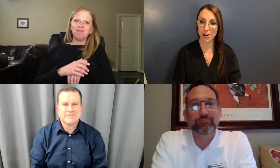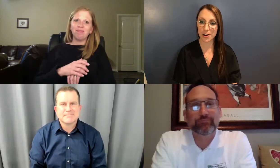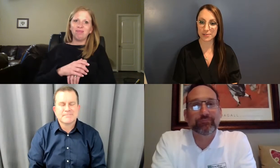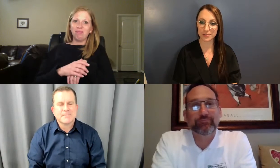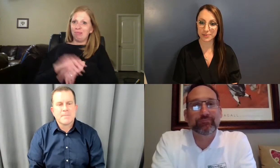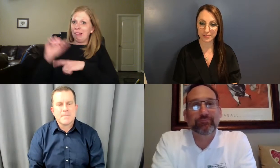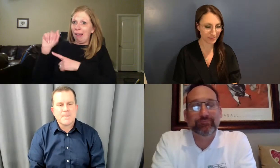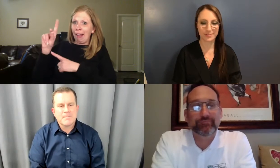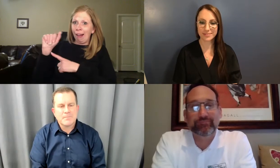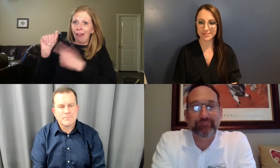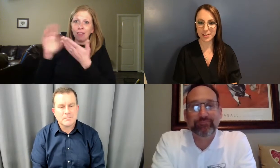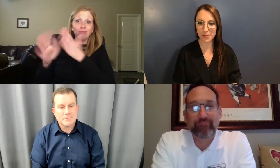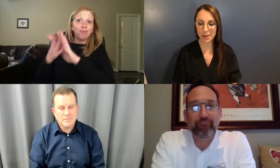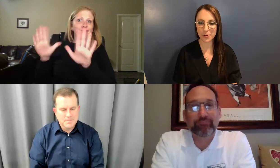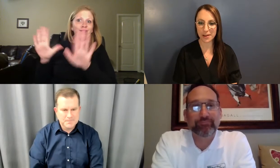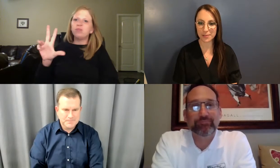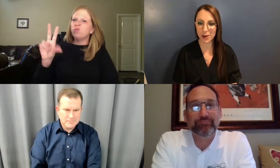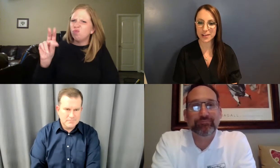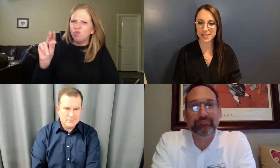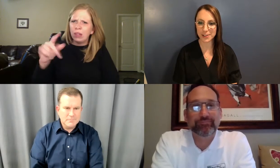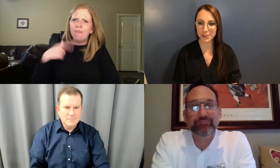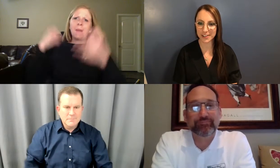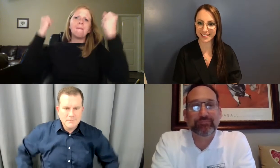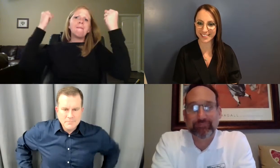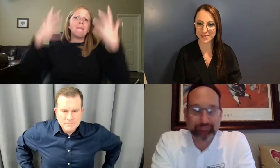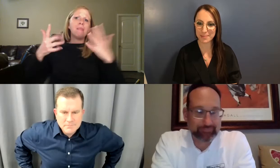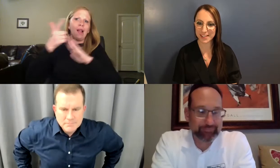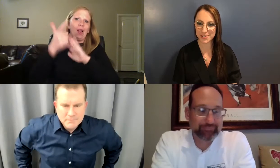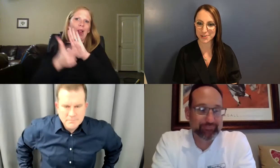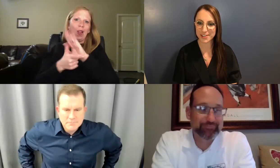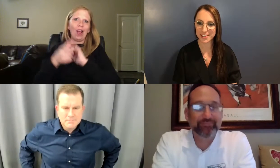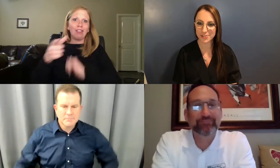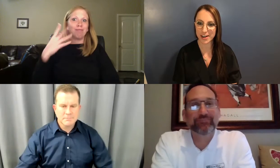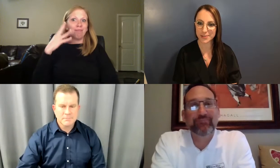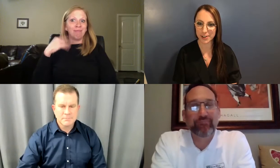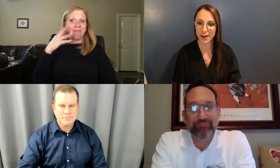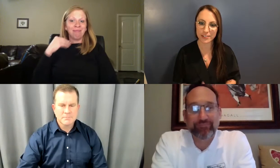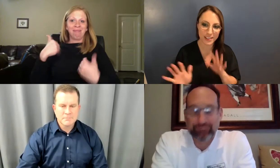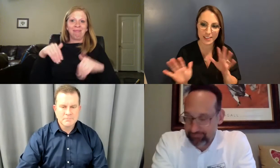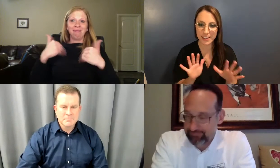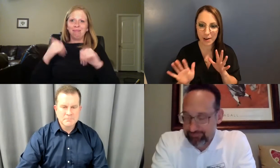there are plethora of laws that you're tapping into and trying to figure out